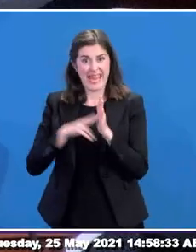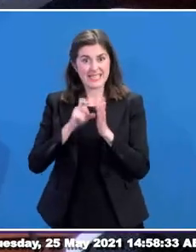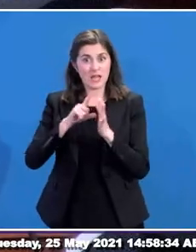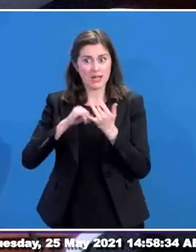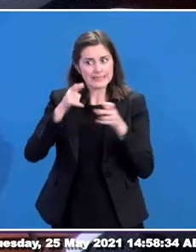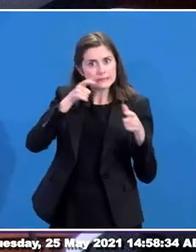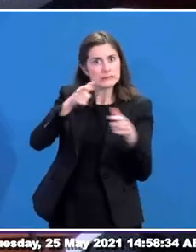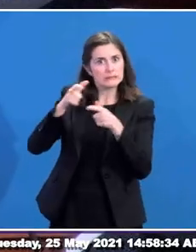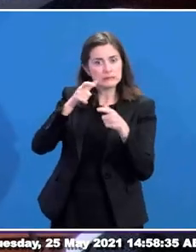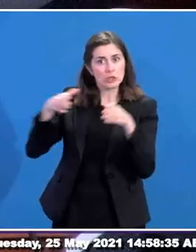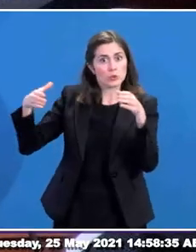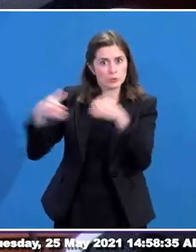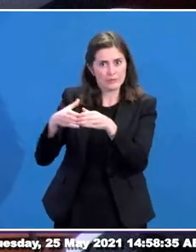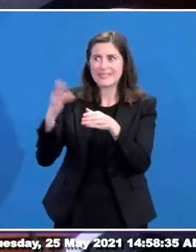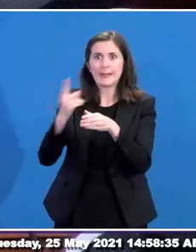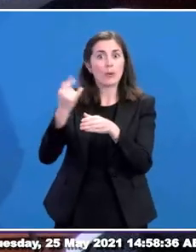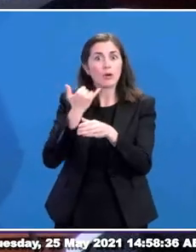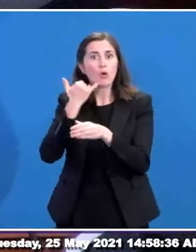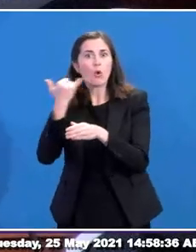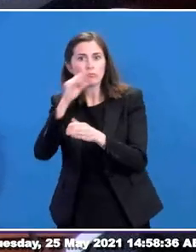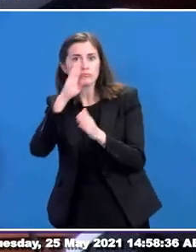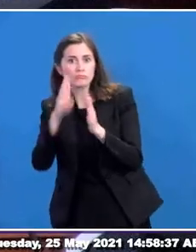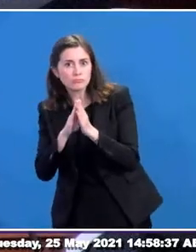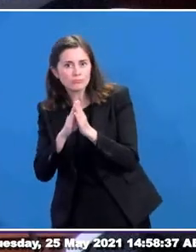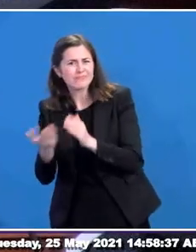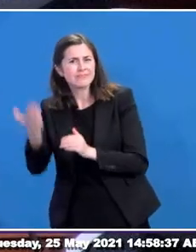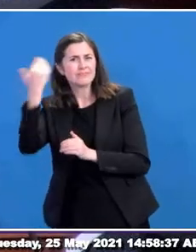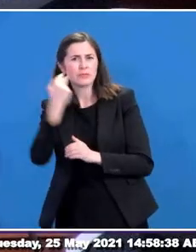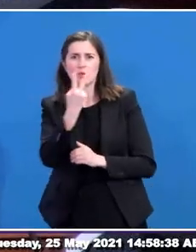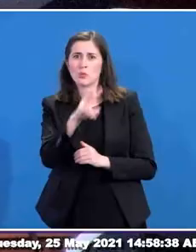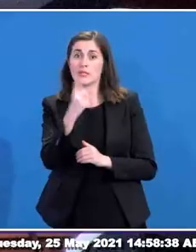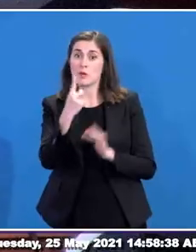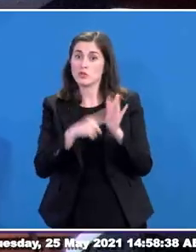to the Commission on Commission 21 June, and received in writing by the